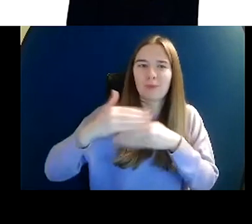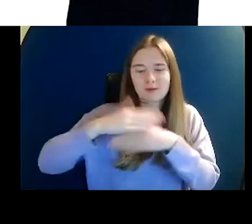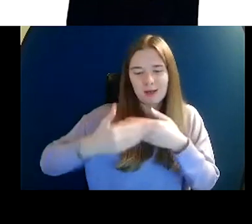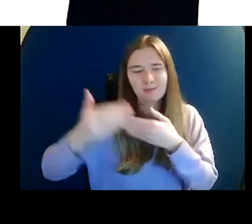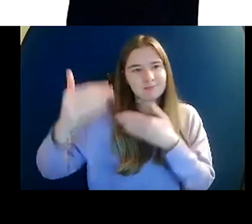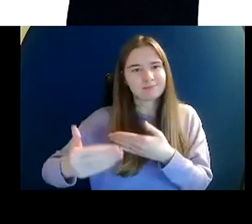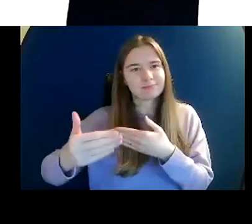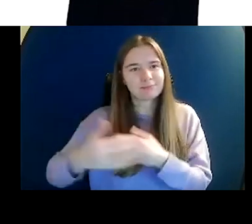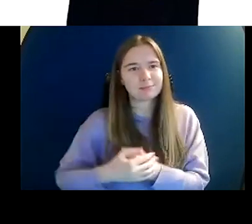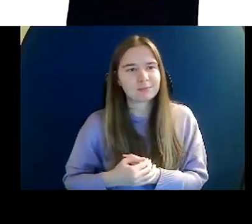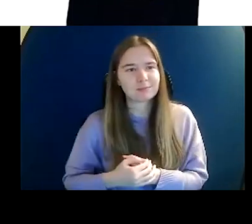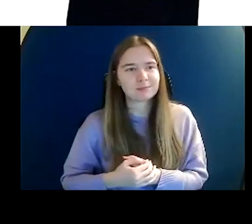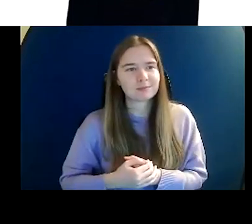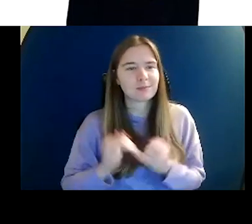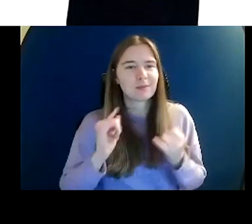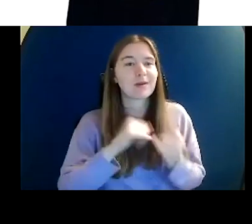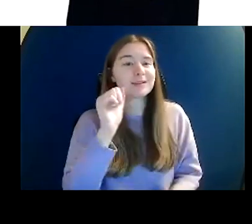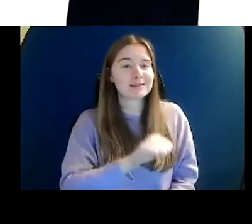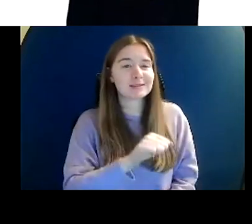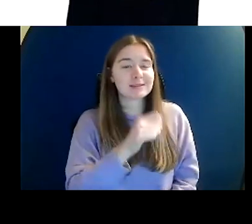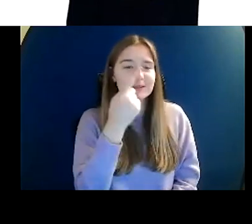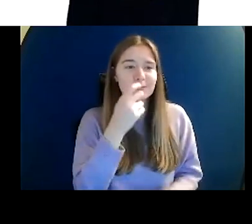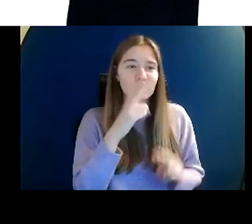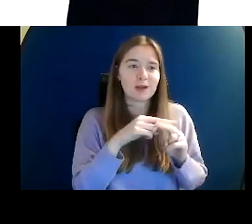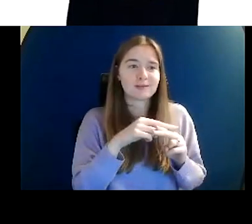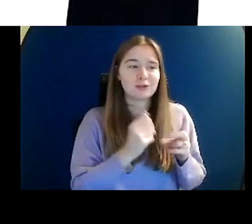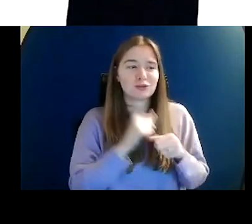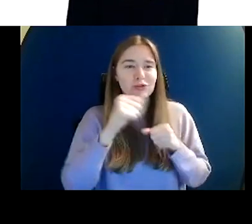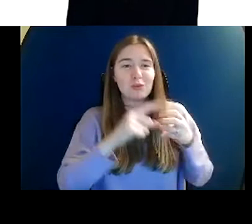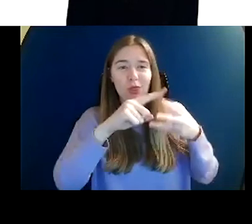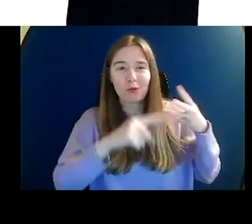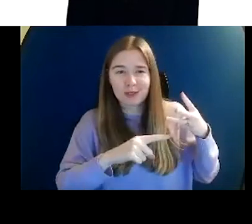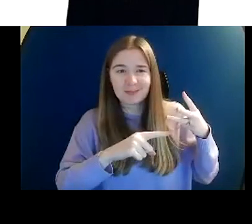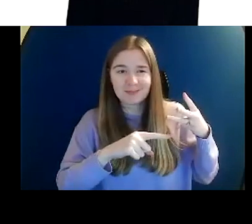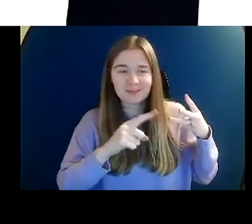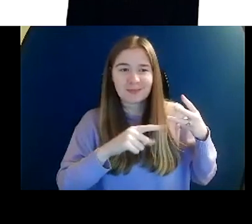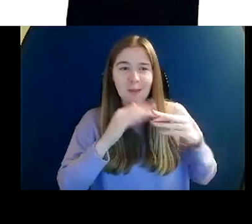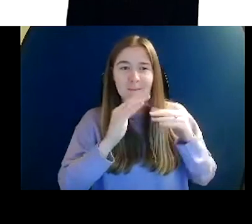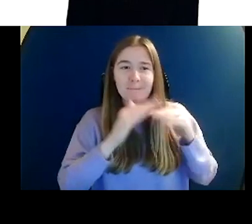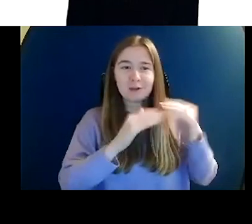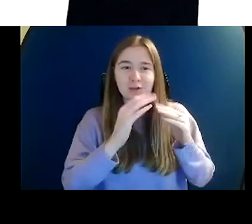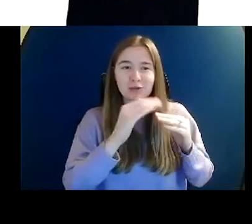Absolutely. I would say if you can stretch that to three wishes, I would say building regulations that actually recognize climate science,